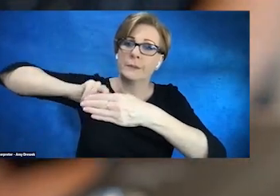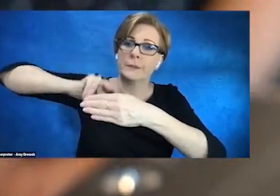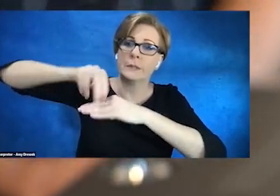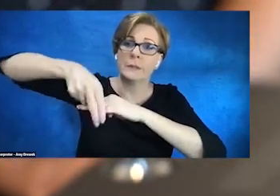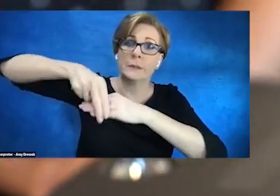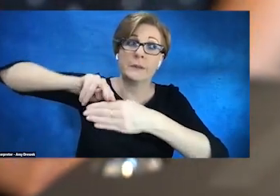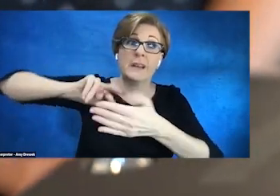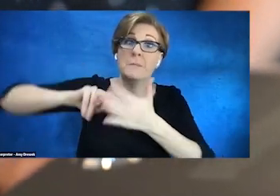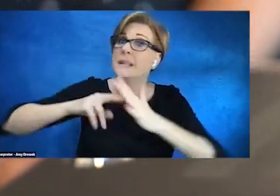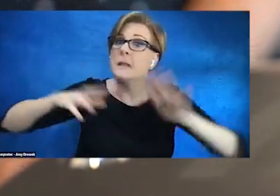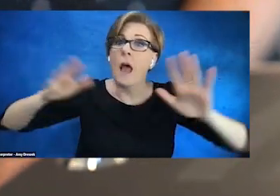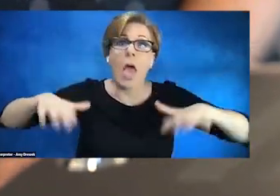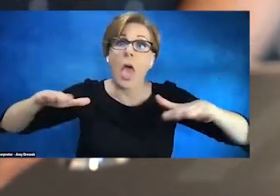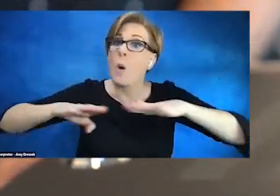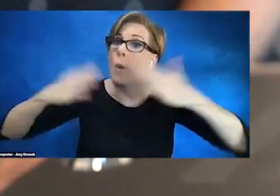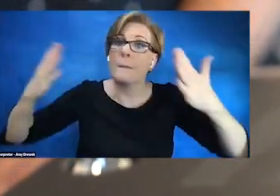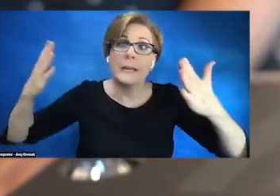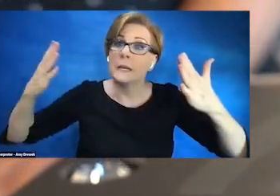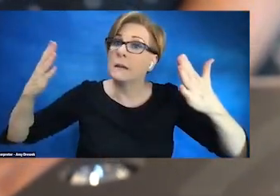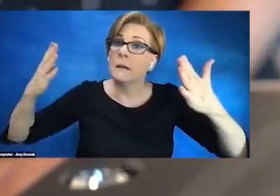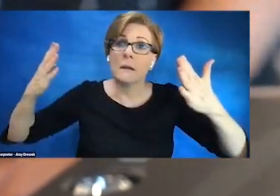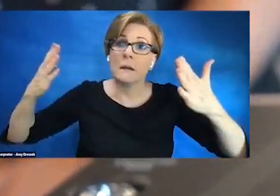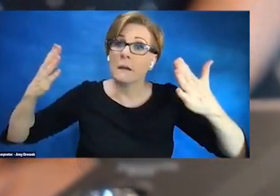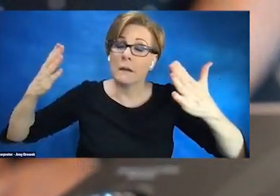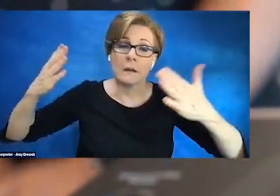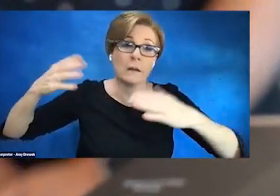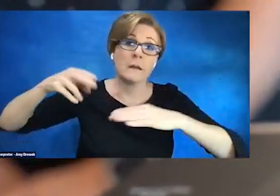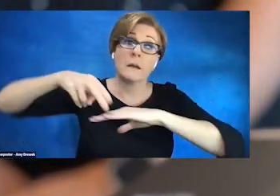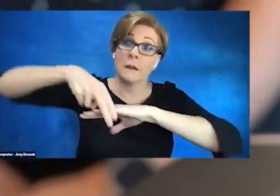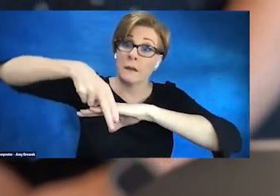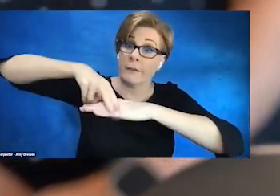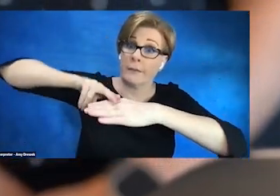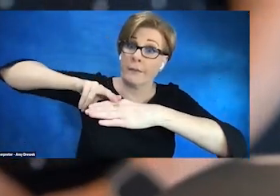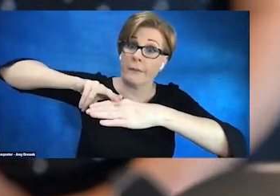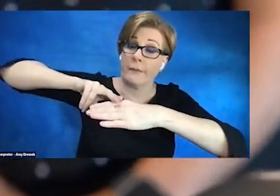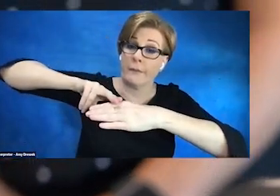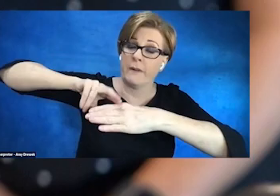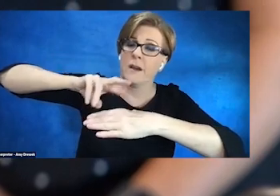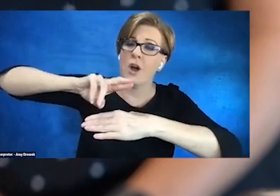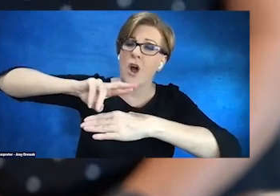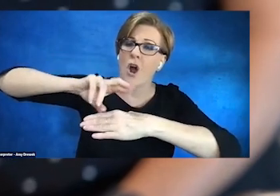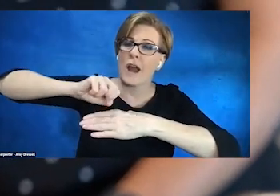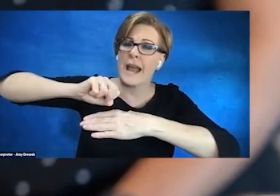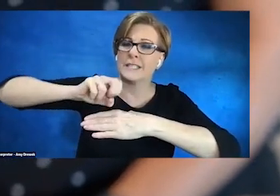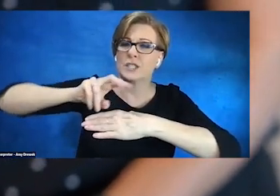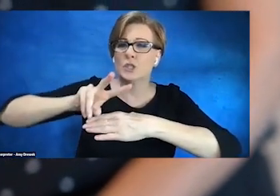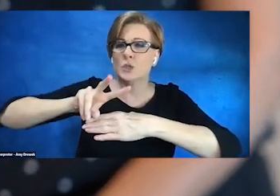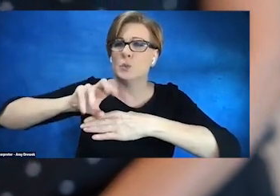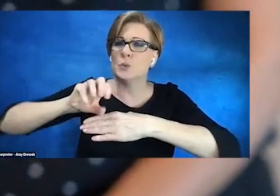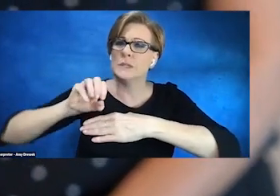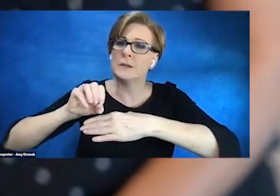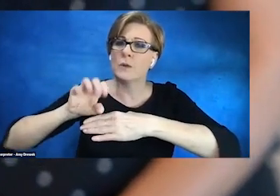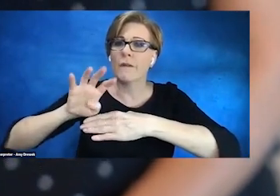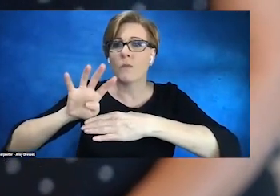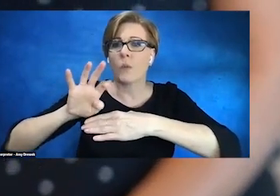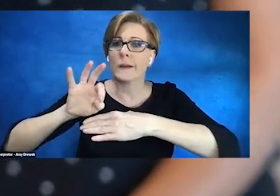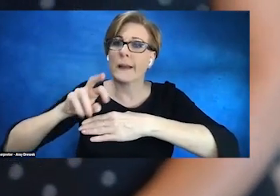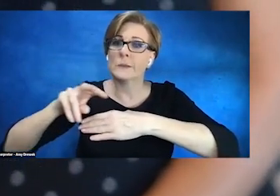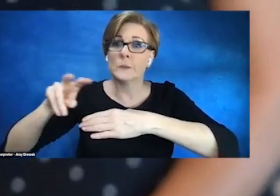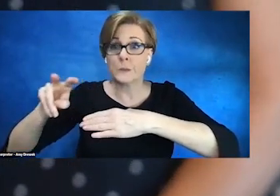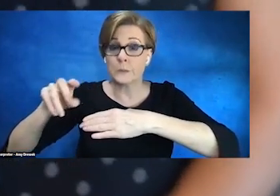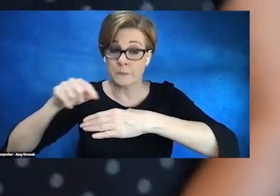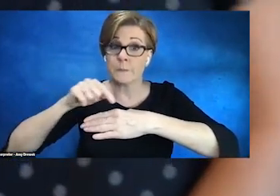here's the tamper evidence seal right and there's a number across here that number is rs2014922